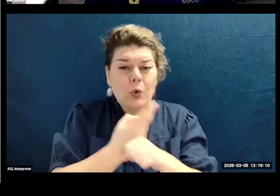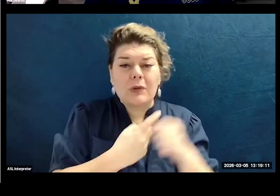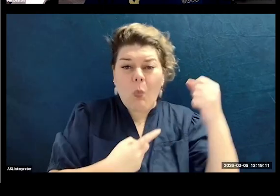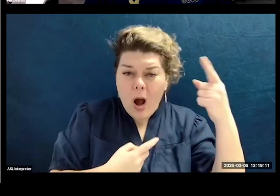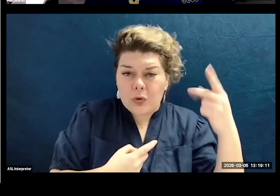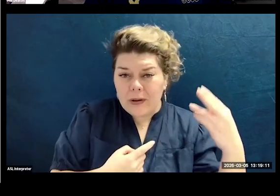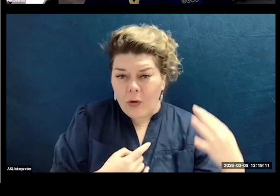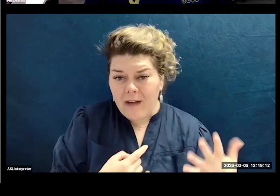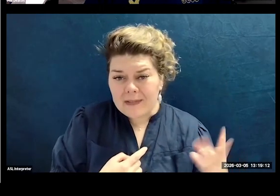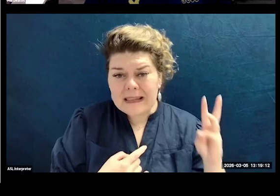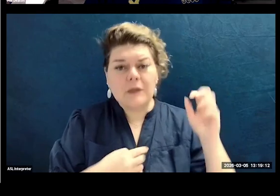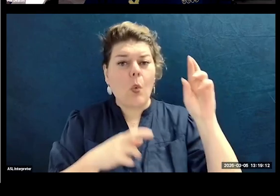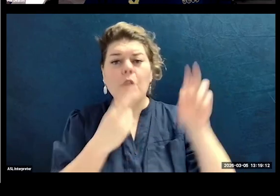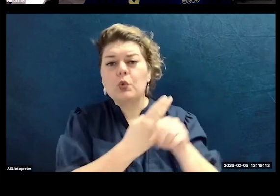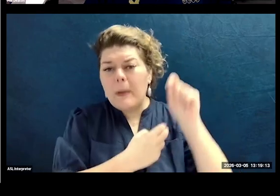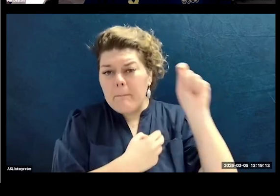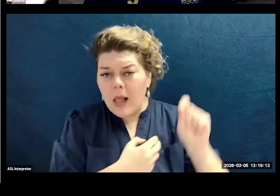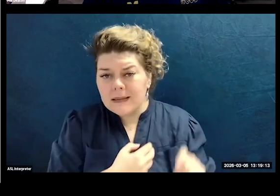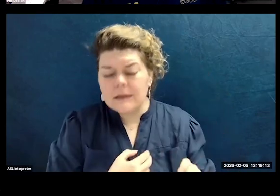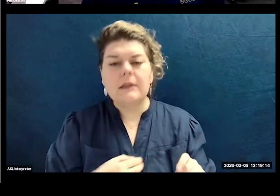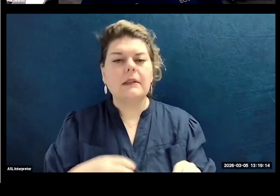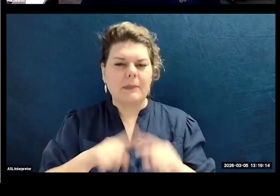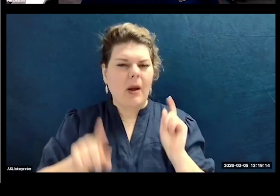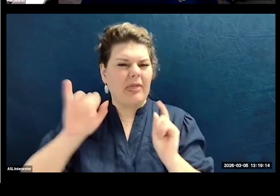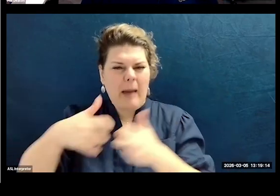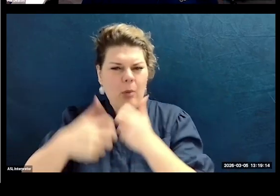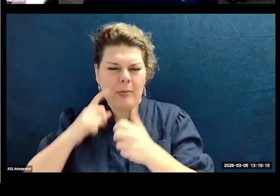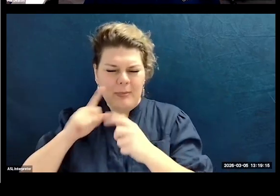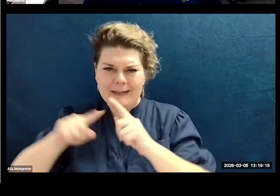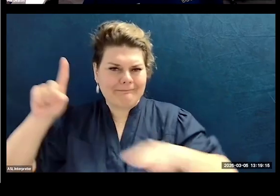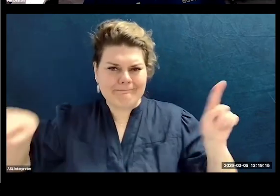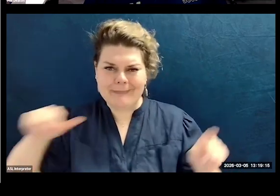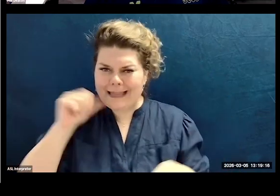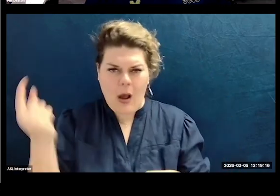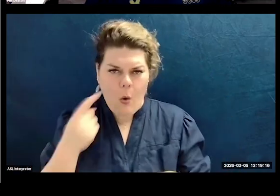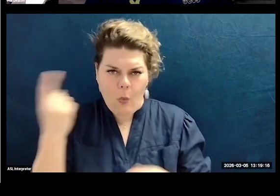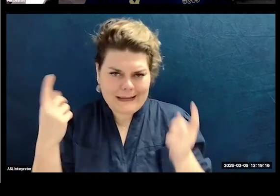but this issue does occur intermittently. You may also encounter this if you have different spacing